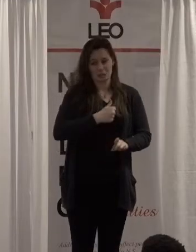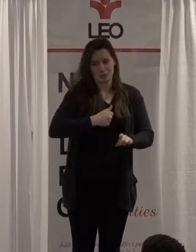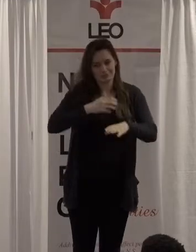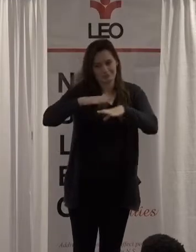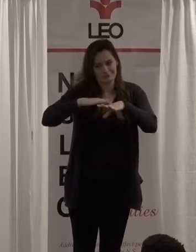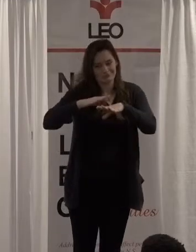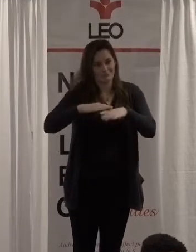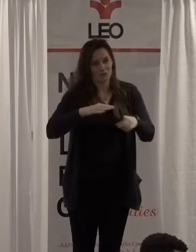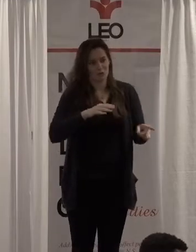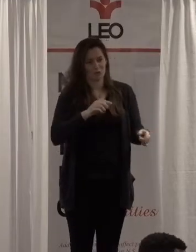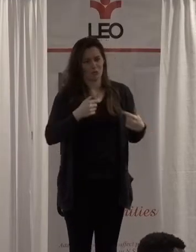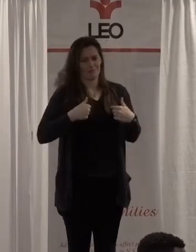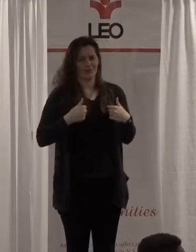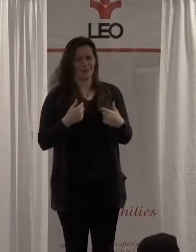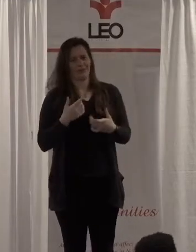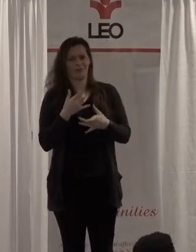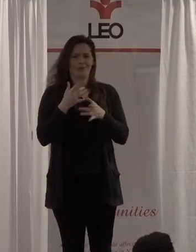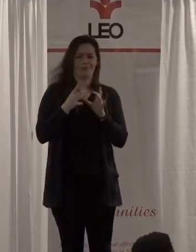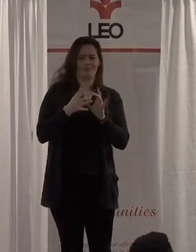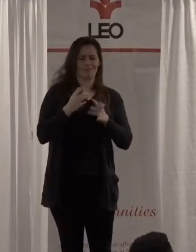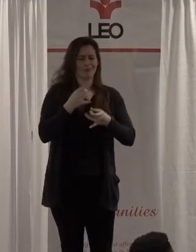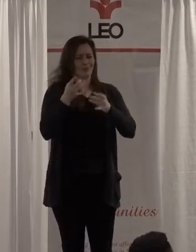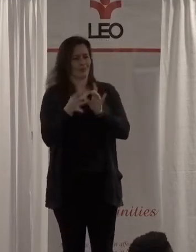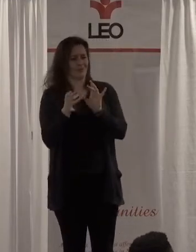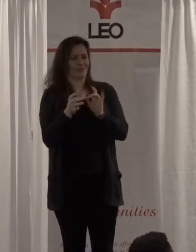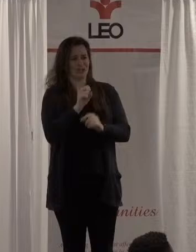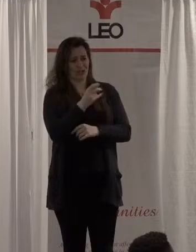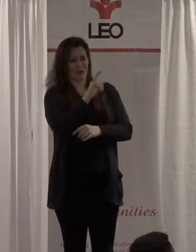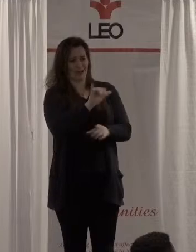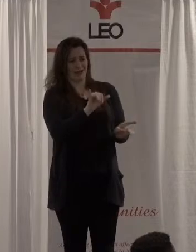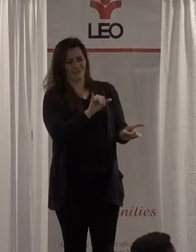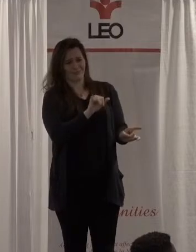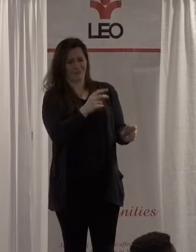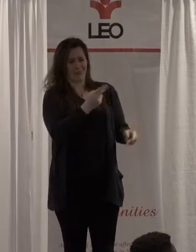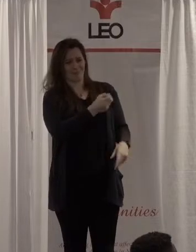I THANK SHERRY FOR SHARING HER STORY,